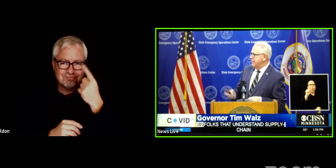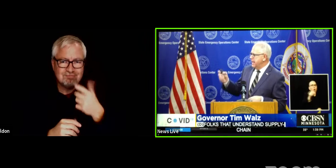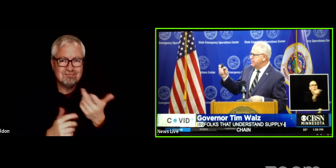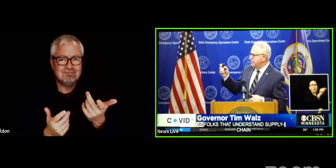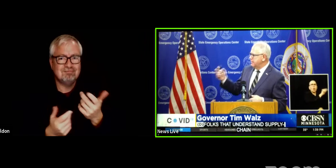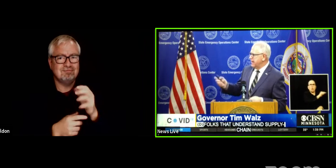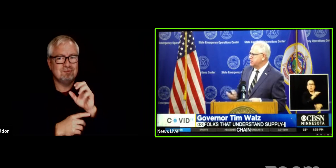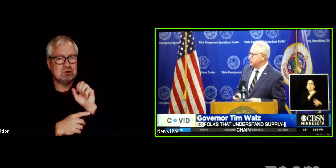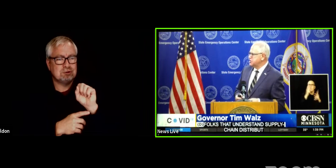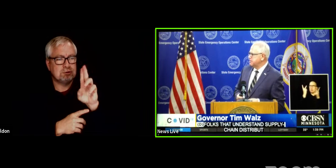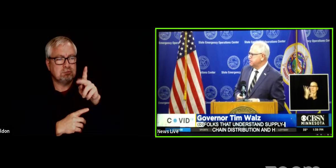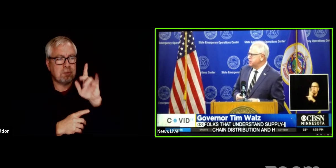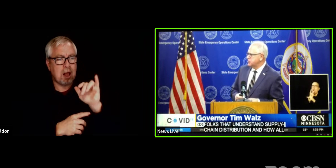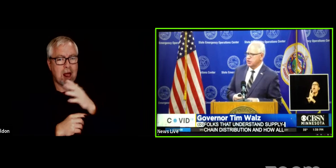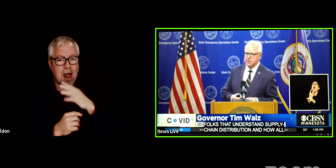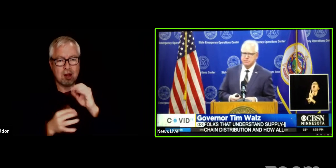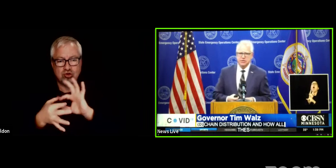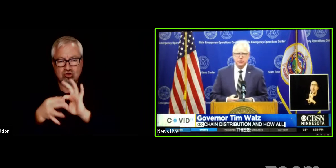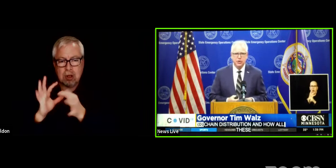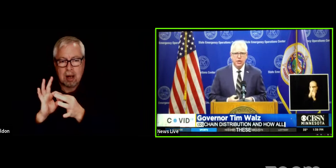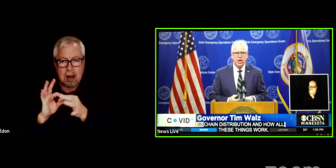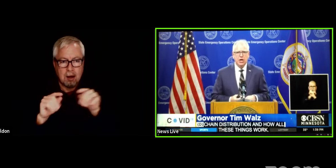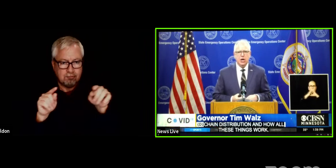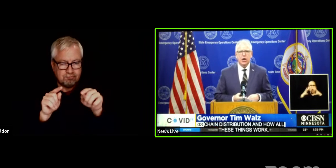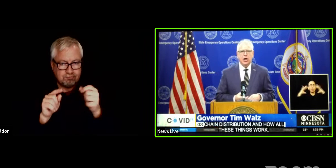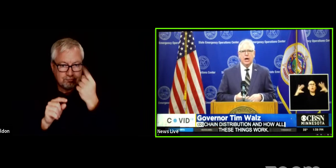AND THEN THE VACCINE IS SHIPPED TO MINNESOTA AND ADMINISTERED.